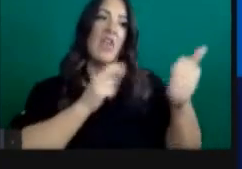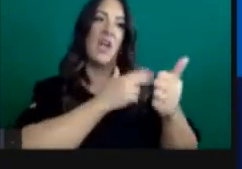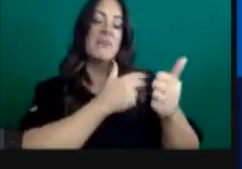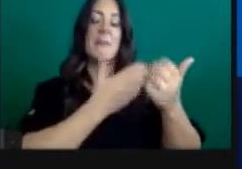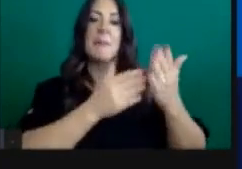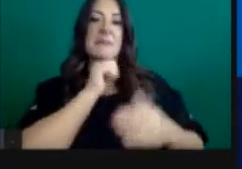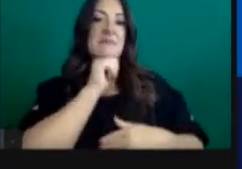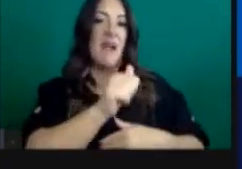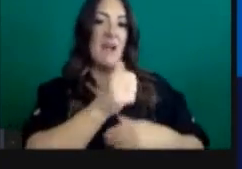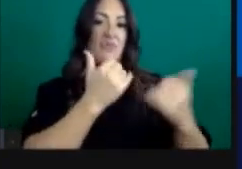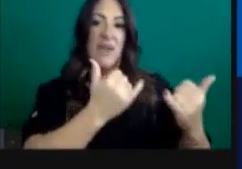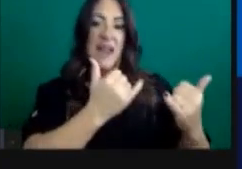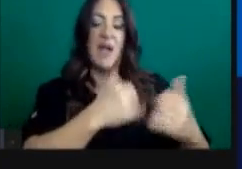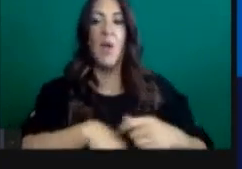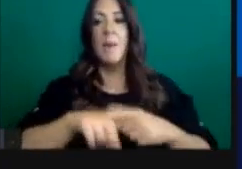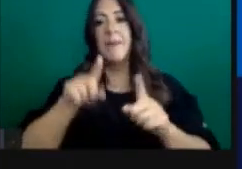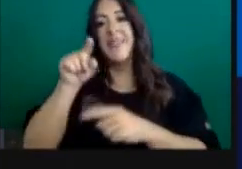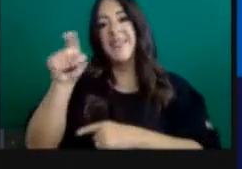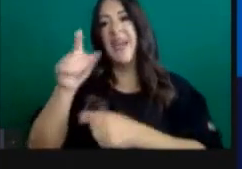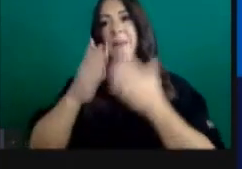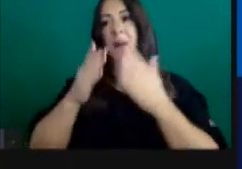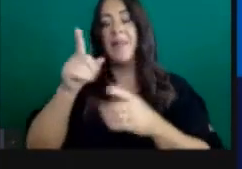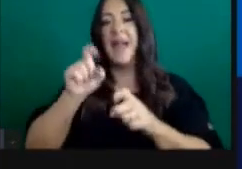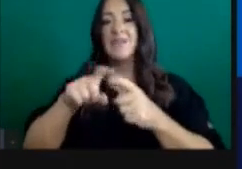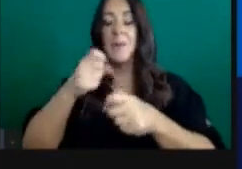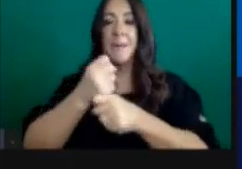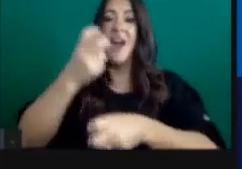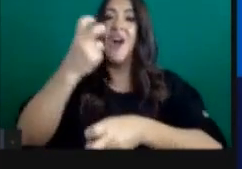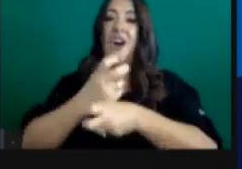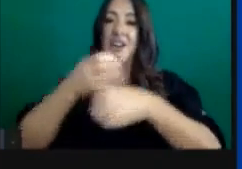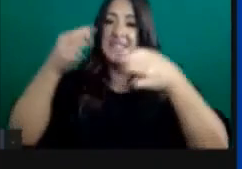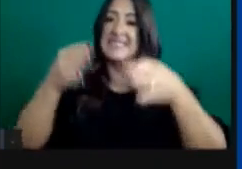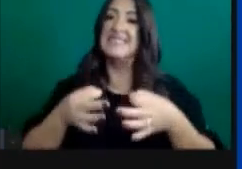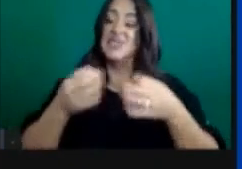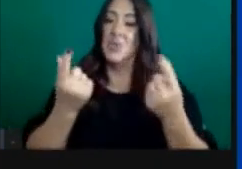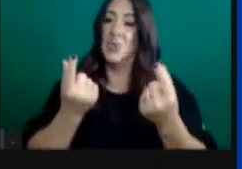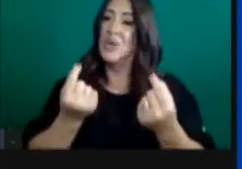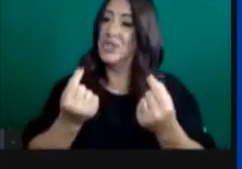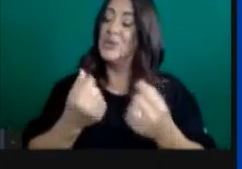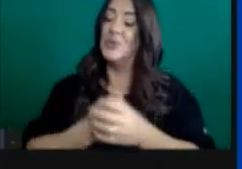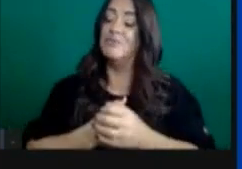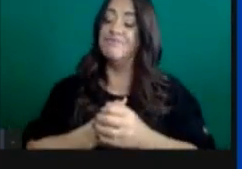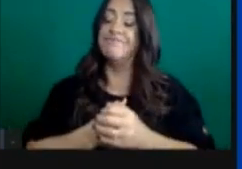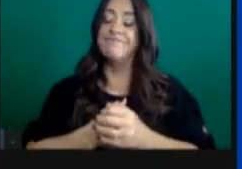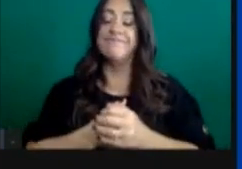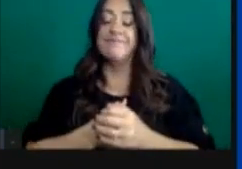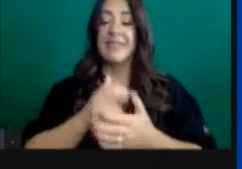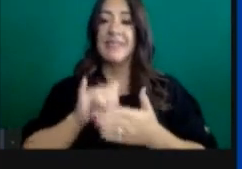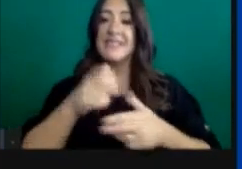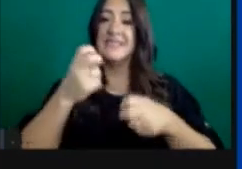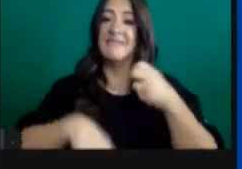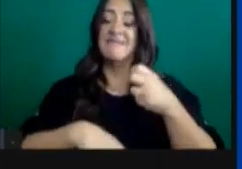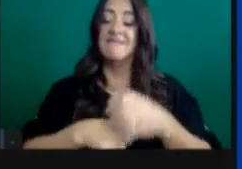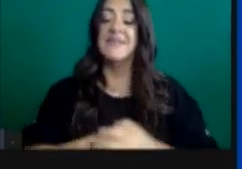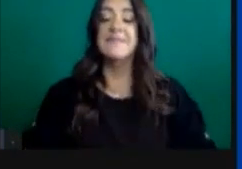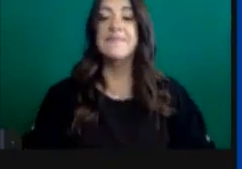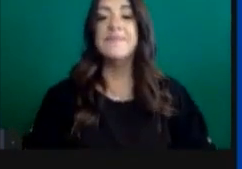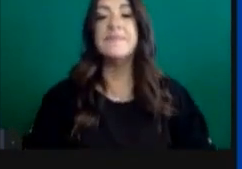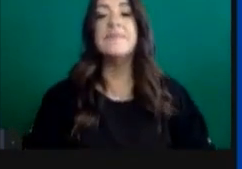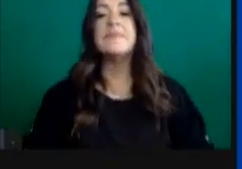AS I SAID, MEDICAL PROFESSIONALS HAVE TO MAKE HARD CHOICES AND OUR RESOURCES DIFFER THAN WE USUALLY DO.